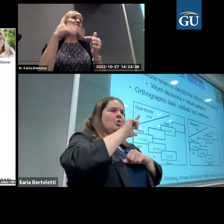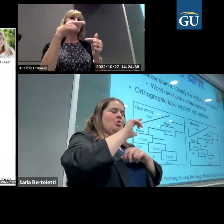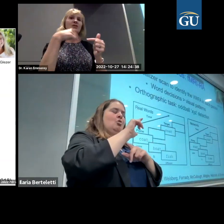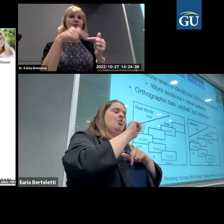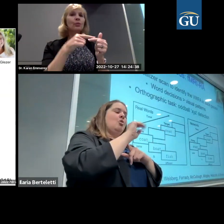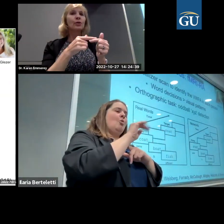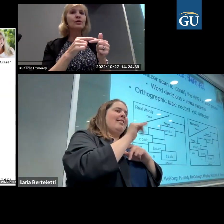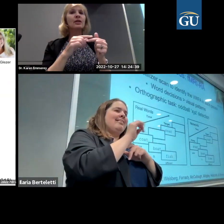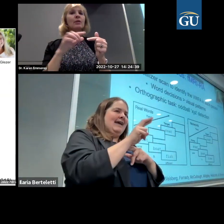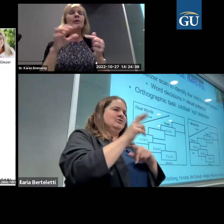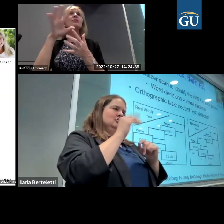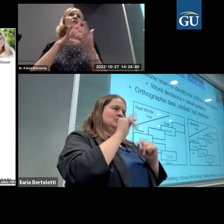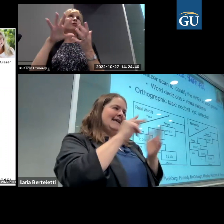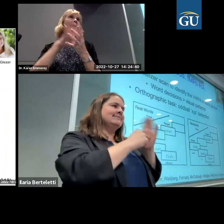And then we had um